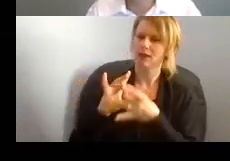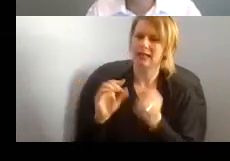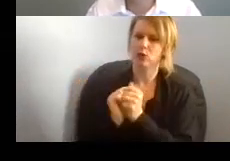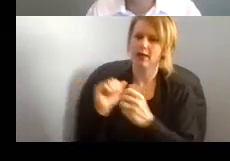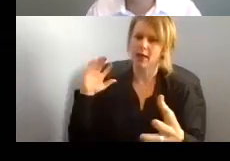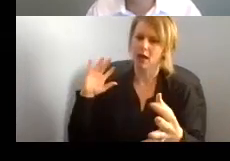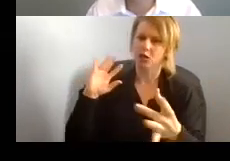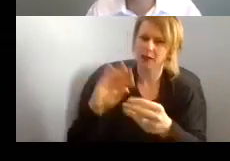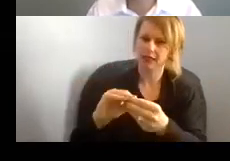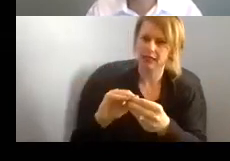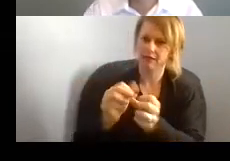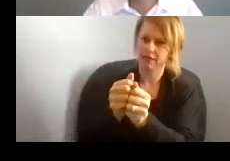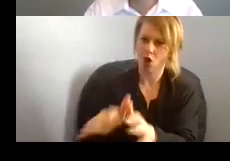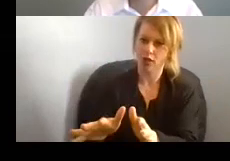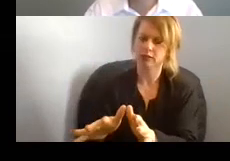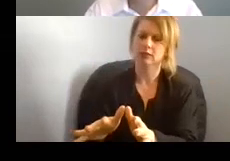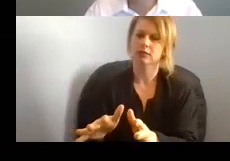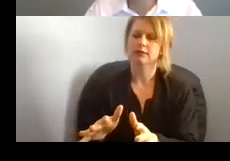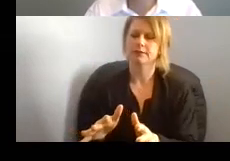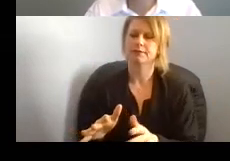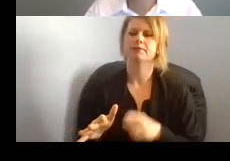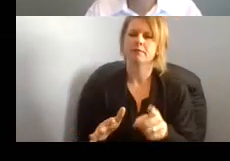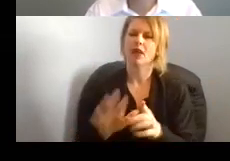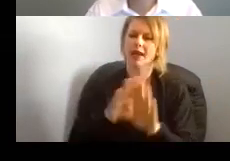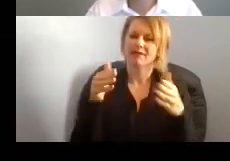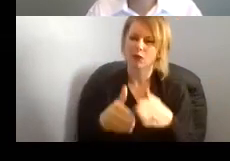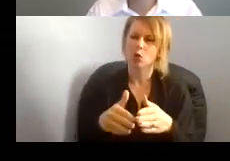cumulative loss mainly in communities that have had